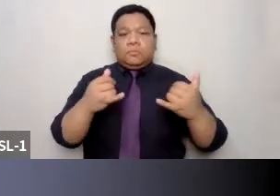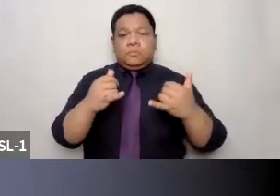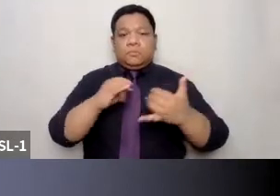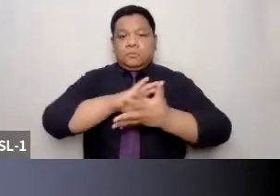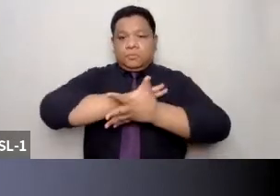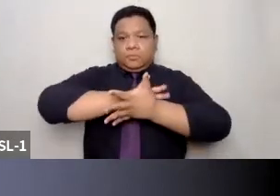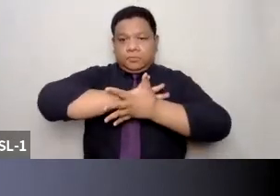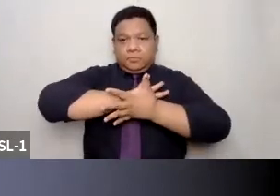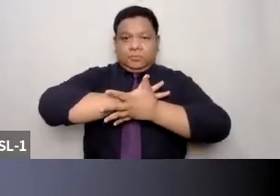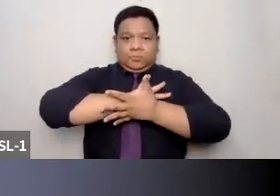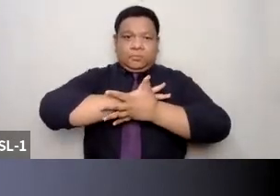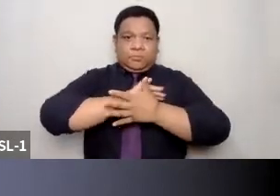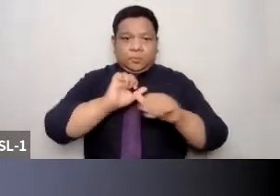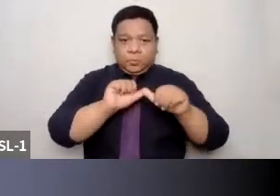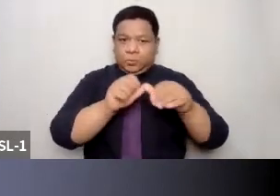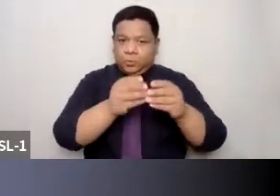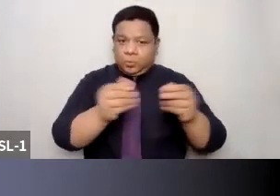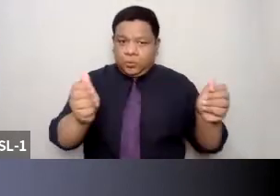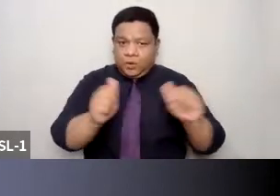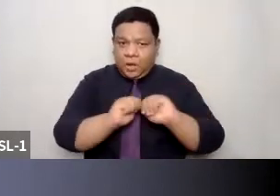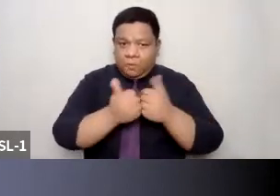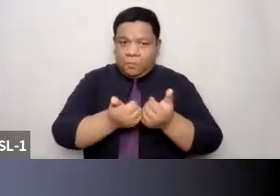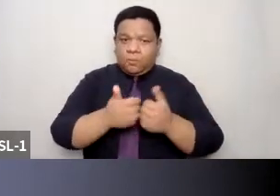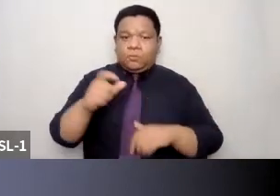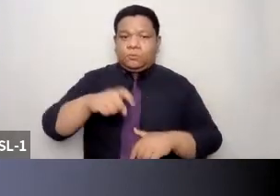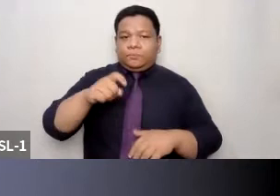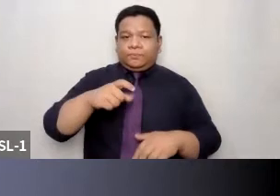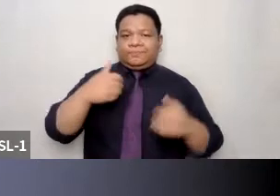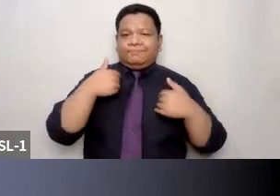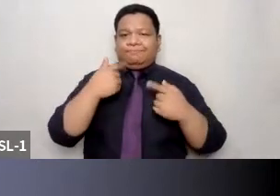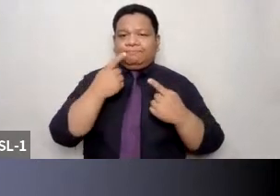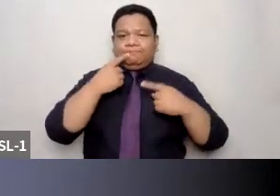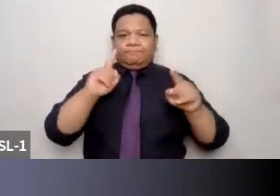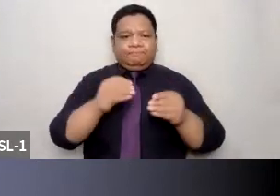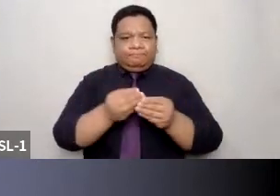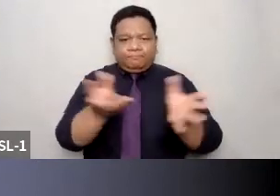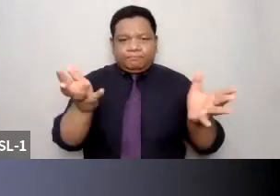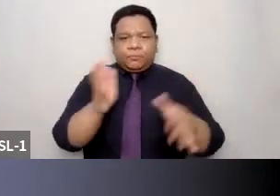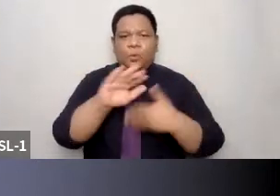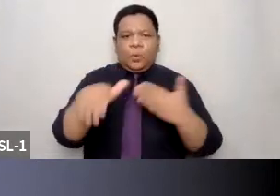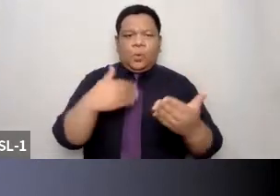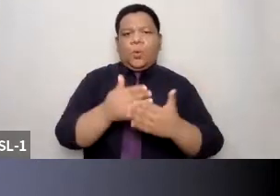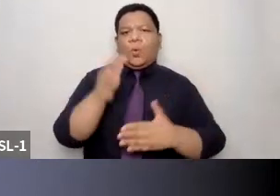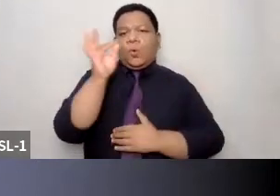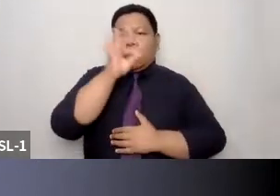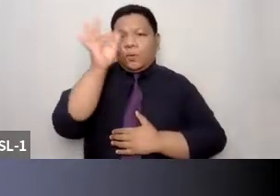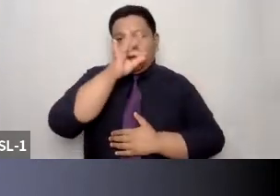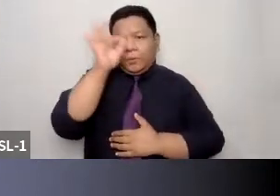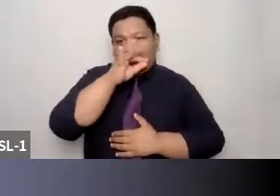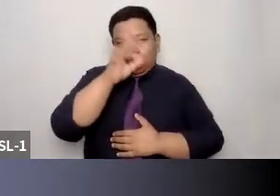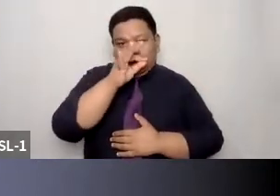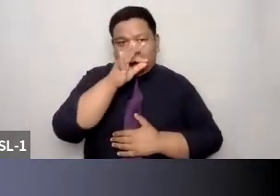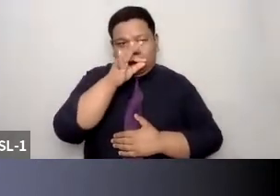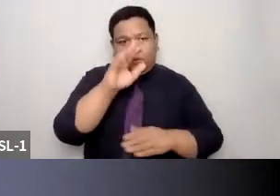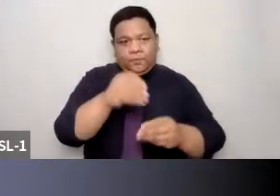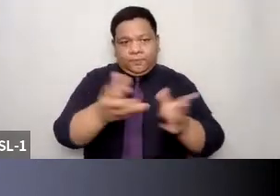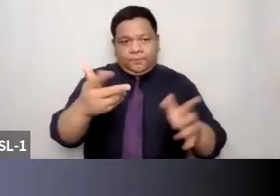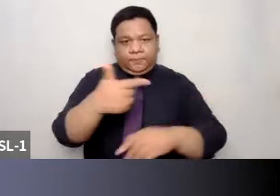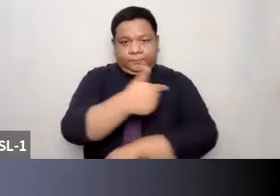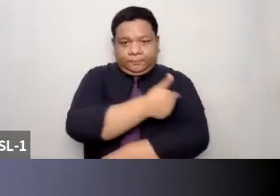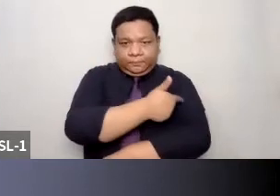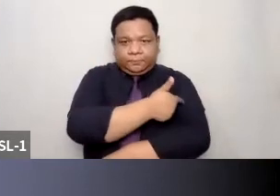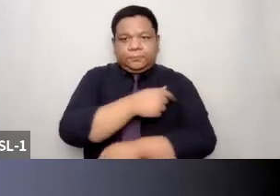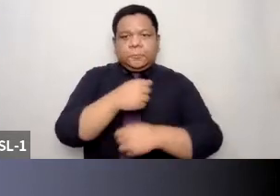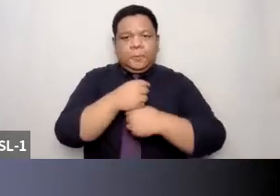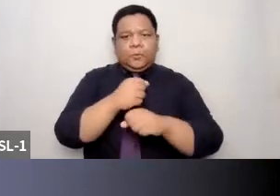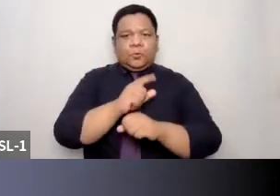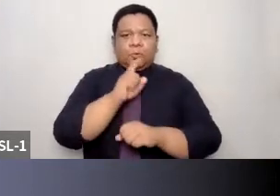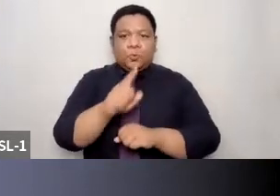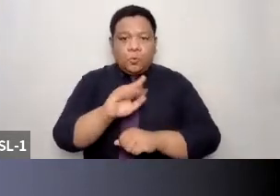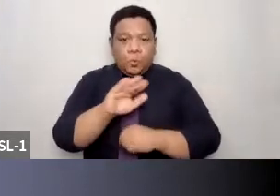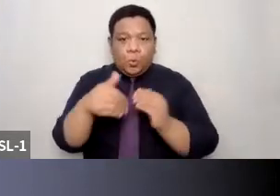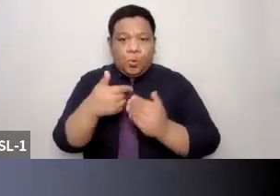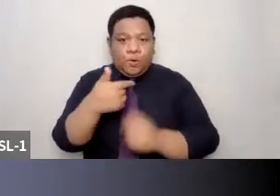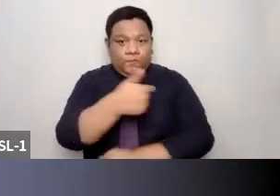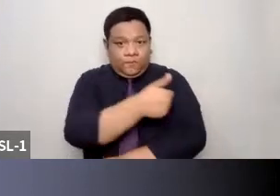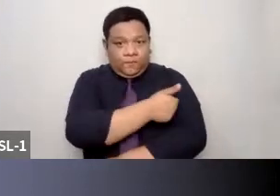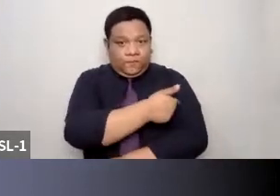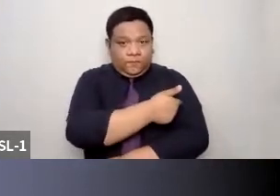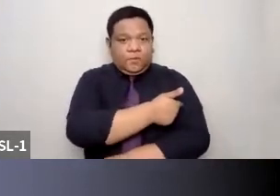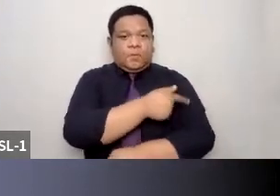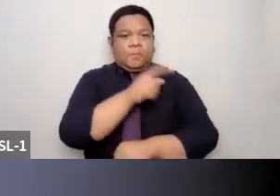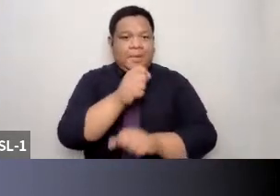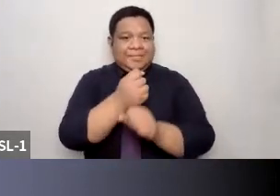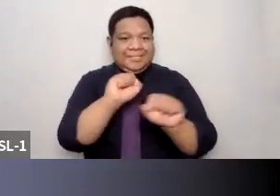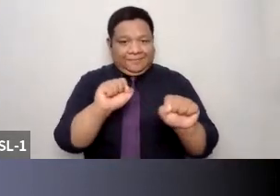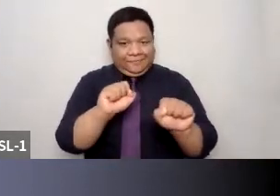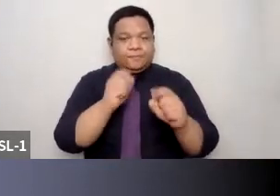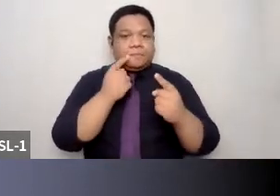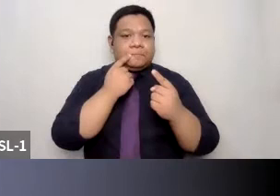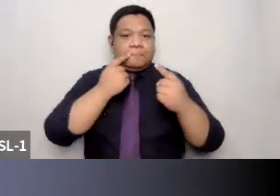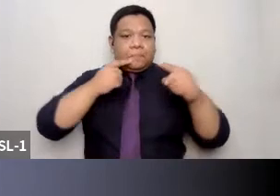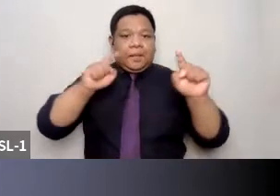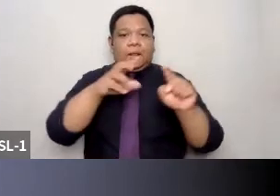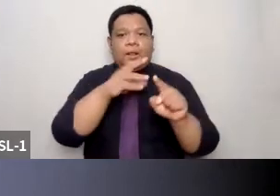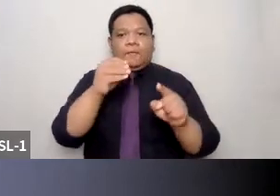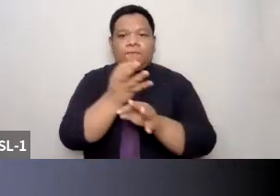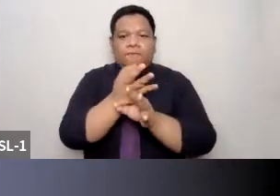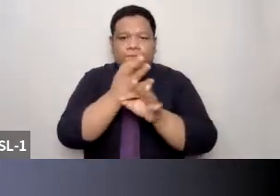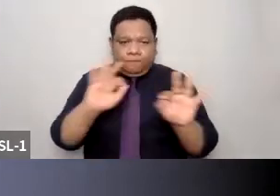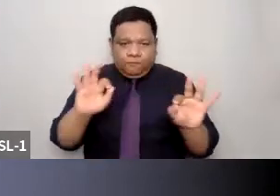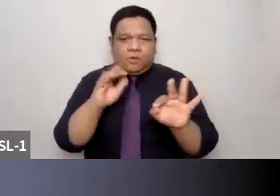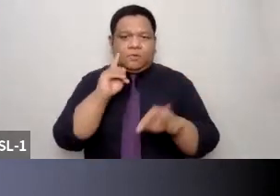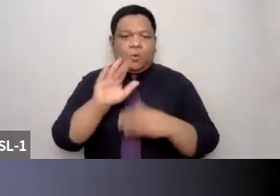We need to give vaccines to all Filipinos and make sure that all vaccines are safe, effective, and free for all Filipinos.